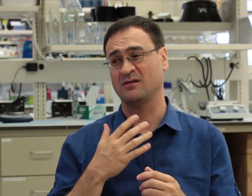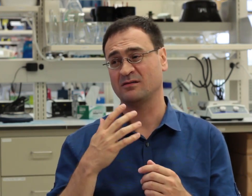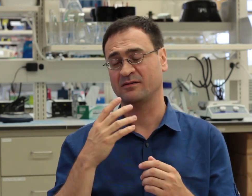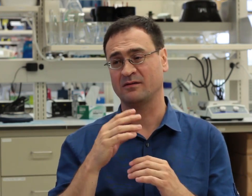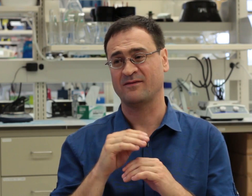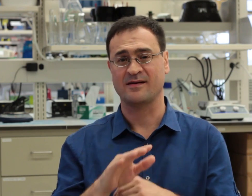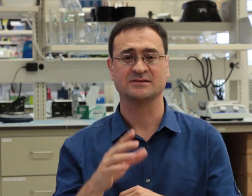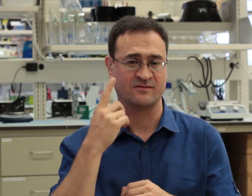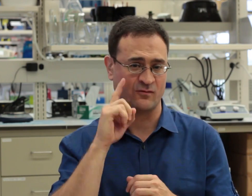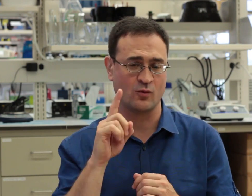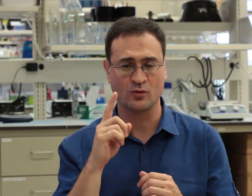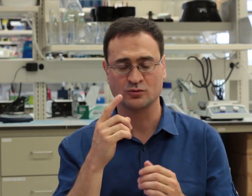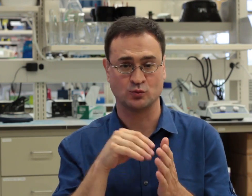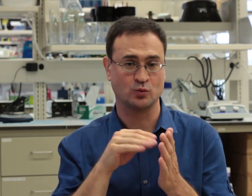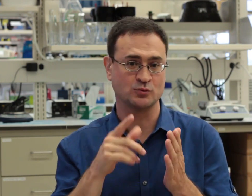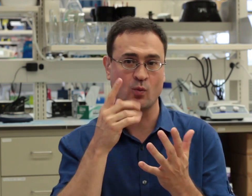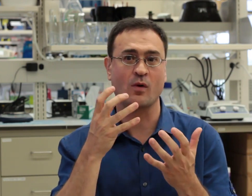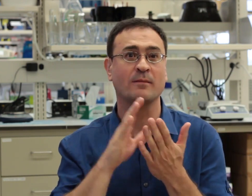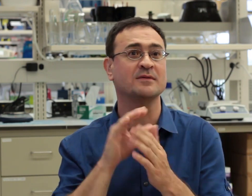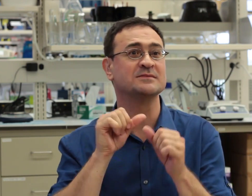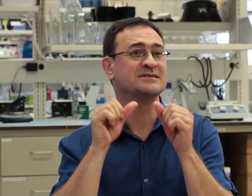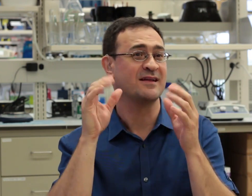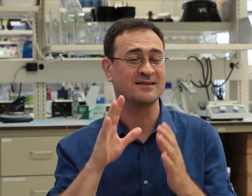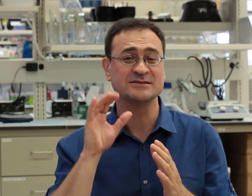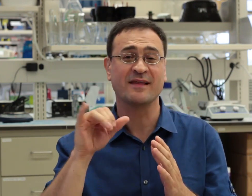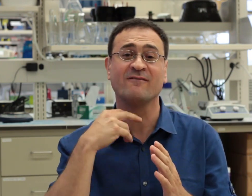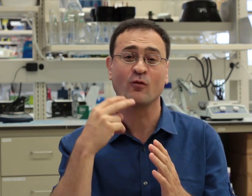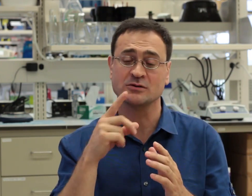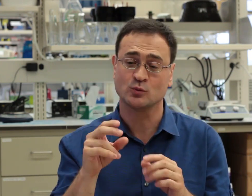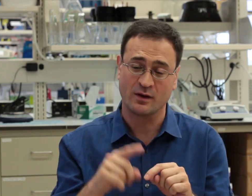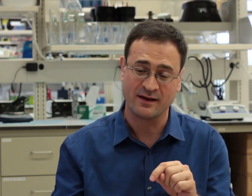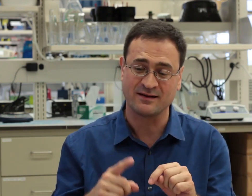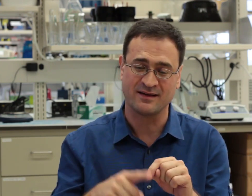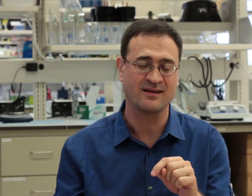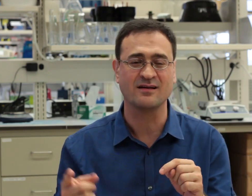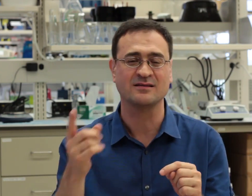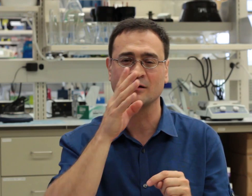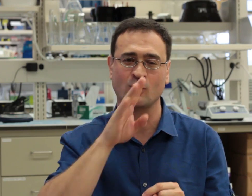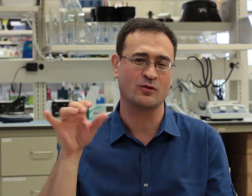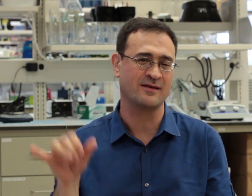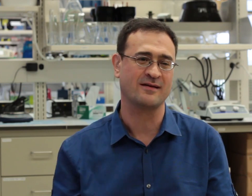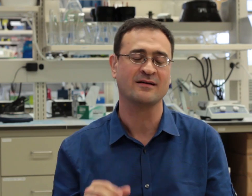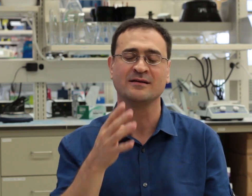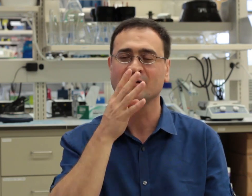So my advice, I guess, for students who want to become scientists someday: that voice that you hear telling you "You can't."